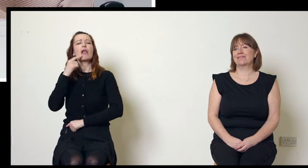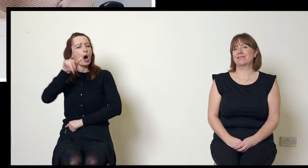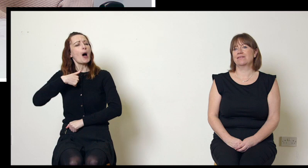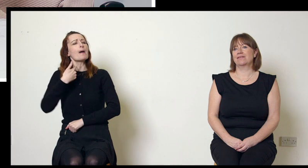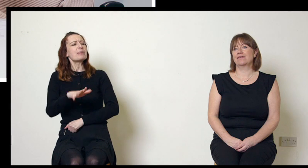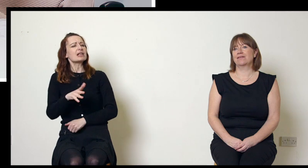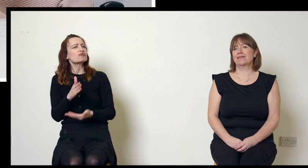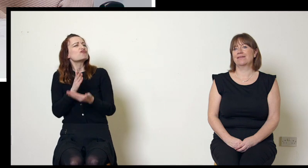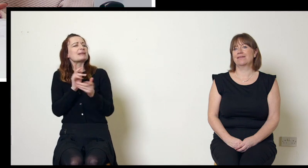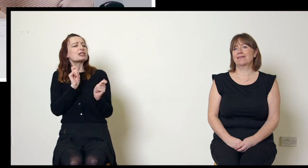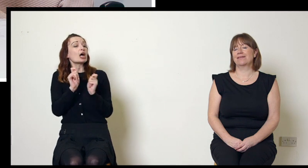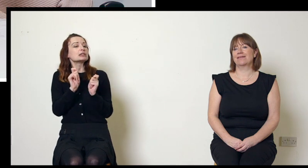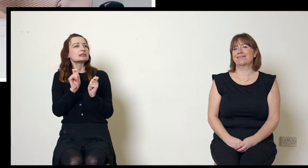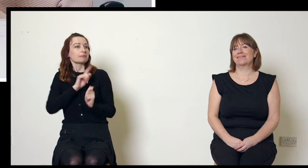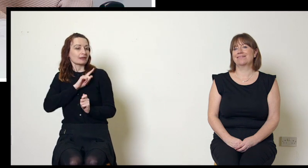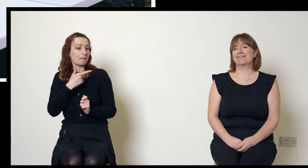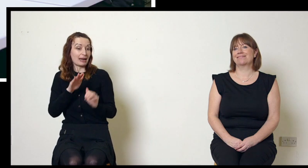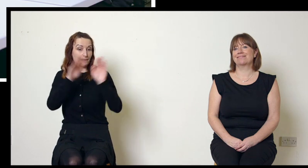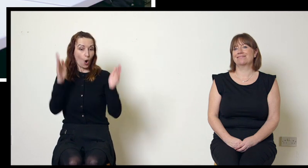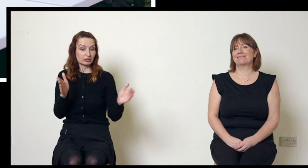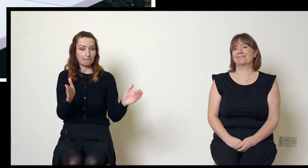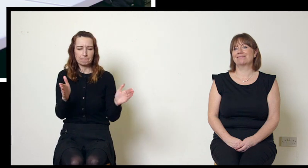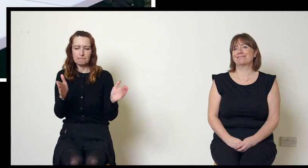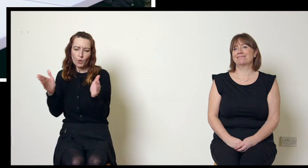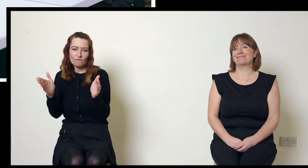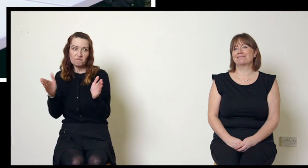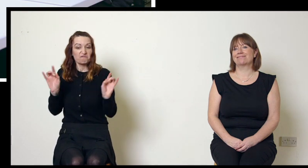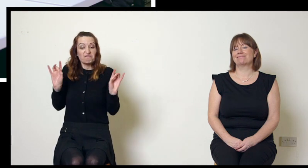I've moved that box to the left two inches” and they do like the barest of minimum,